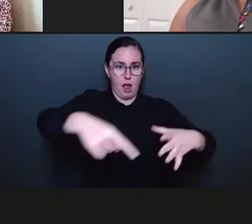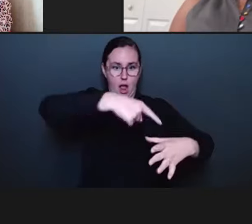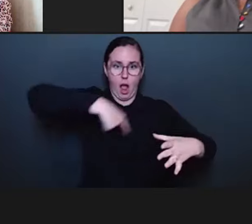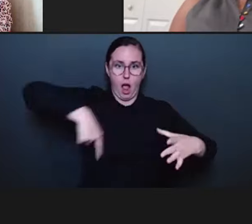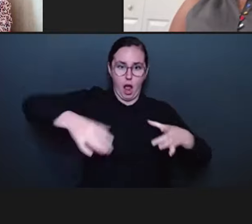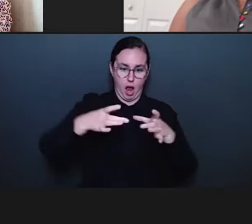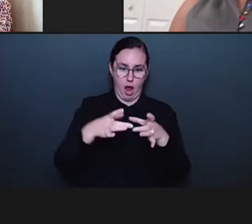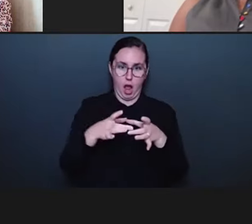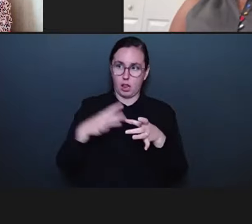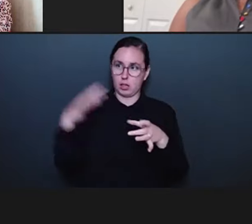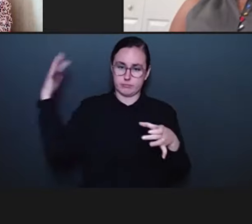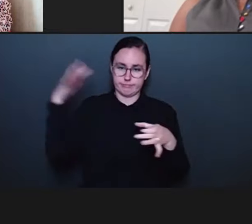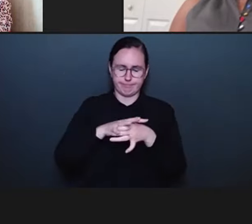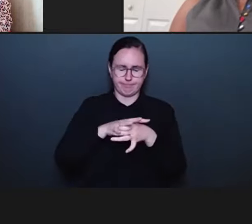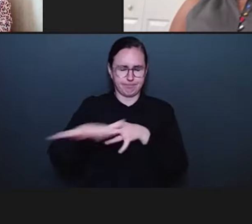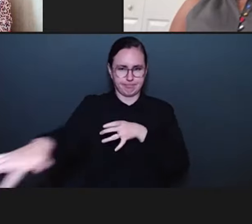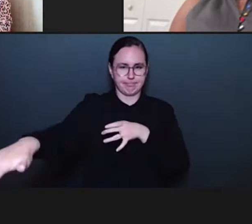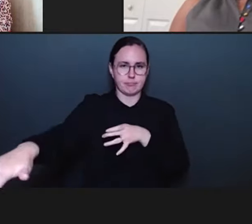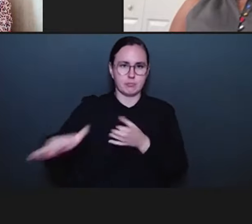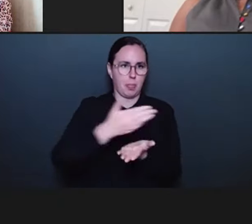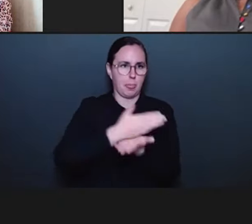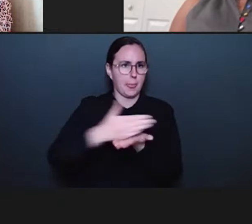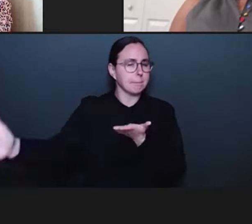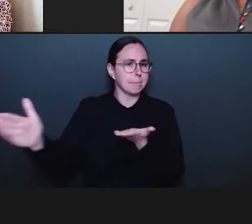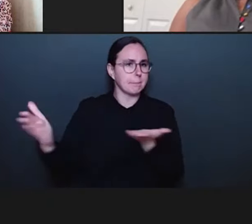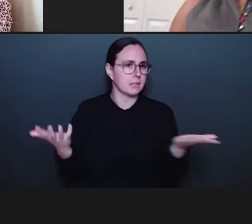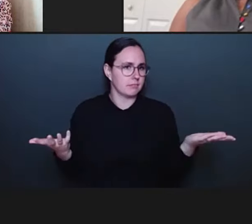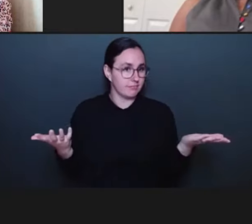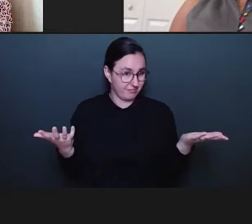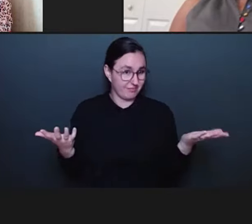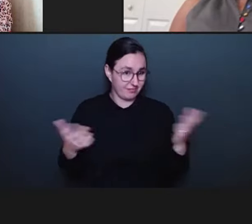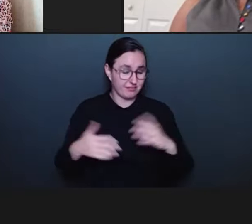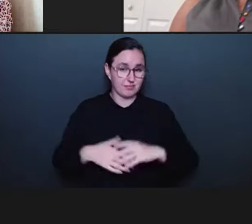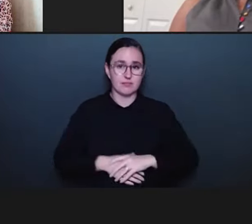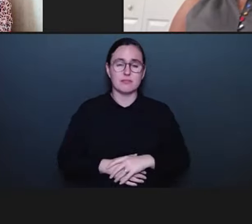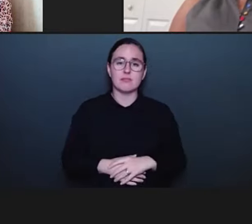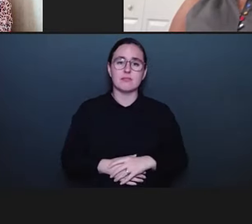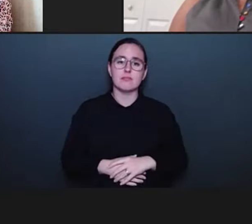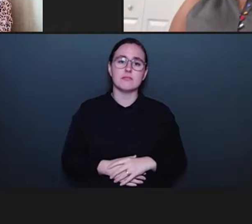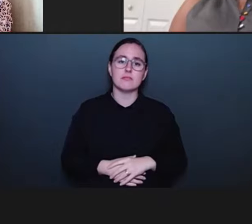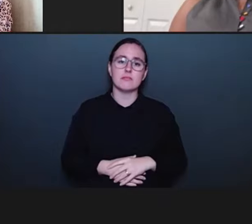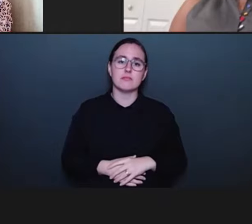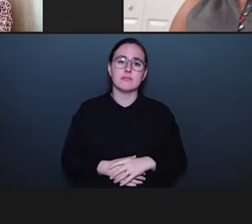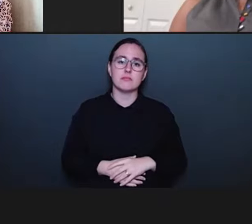These sort of challenges makes it a bit difficult for us in terms of being able to navigate because